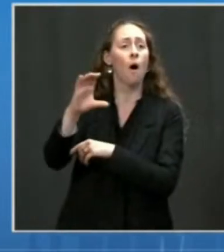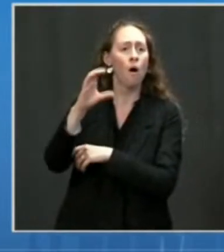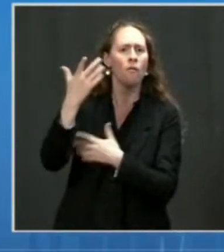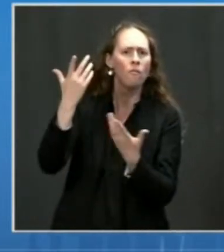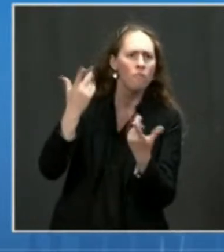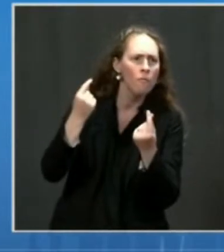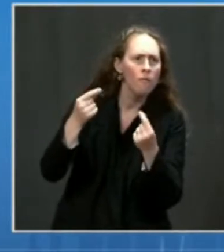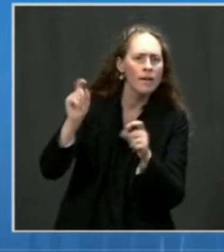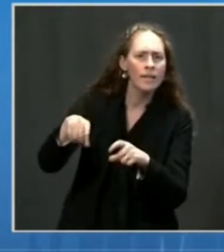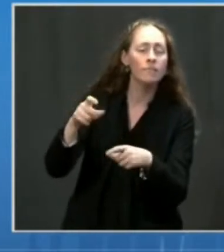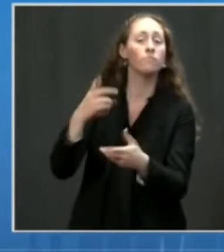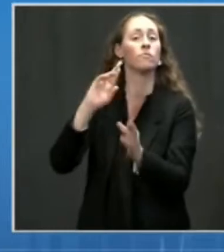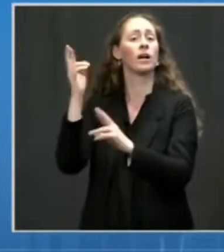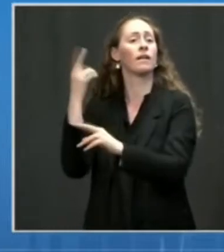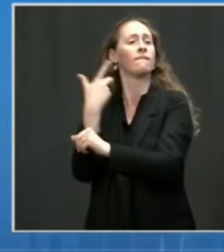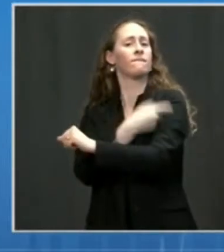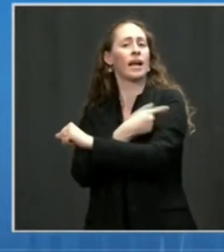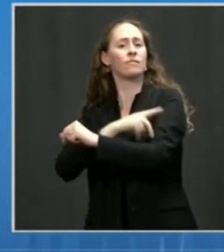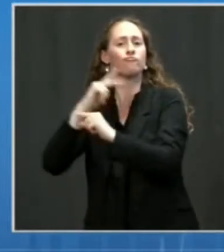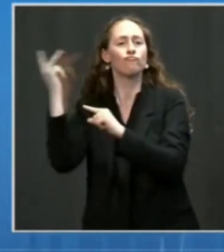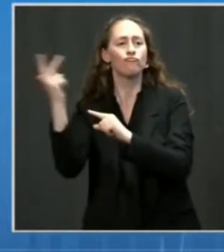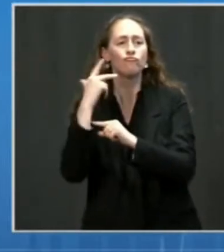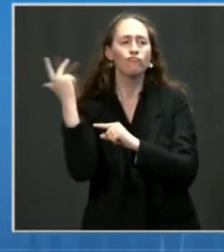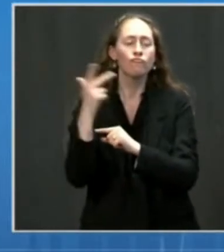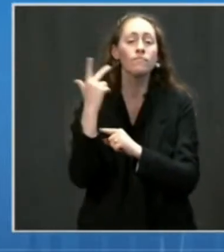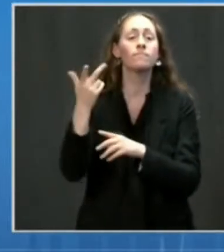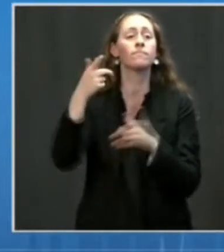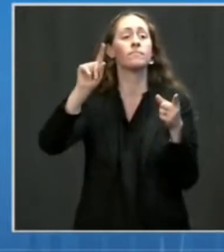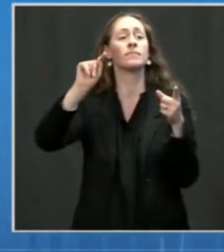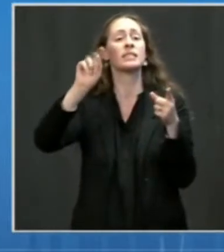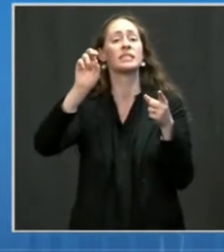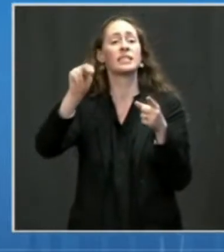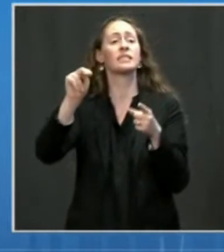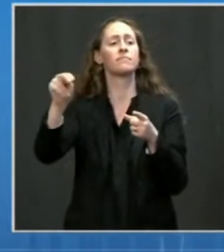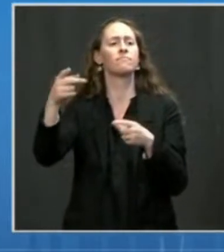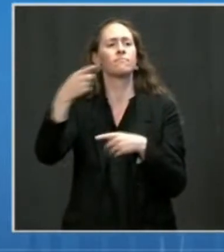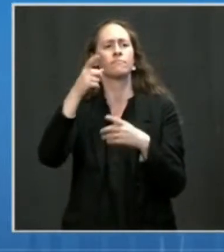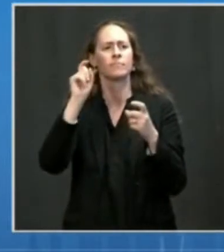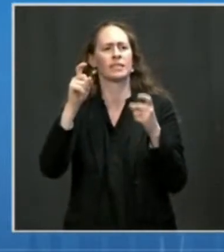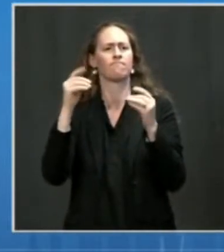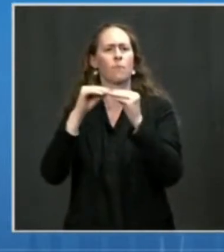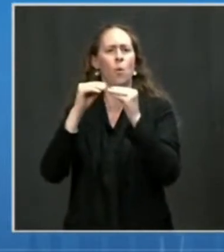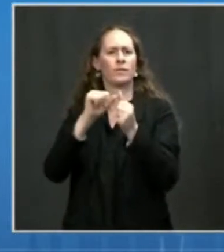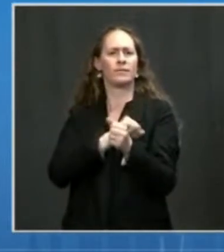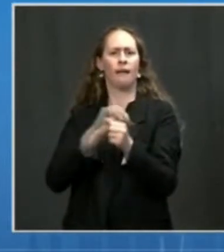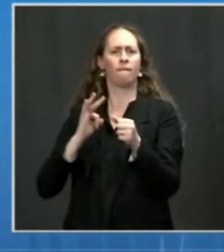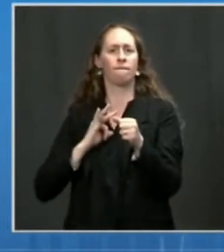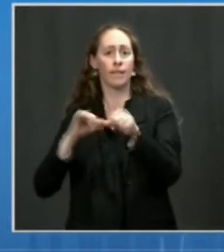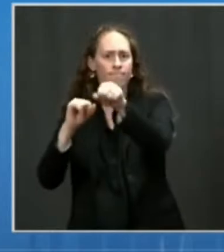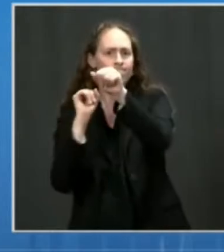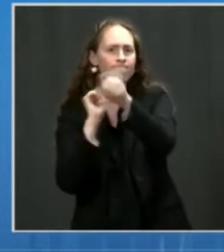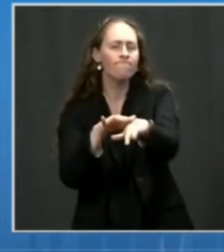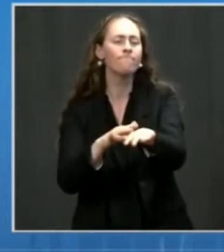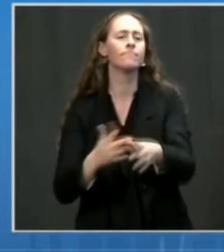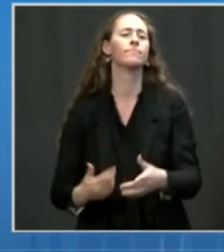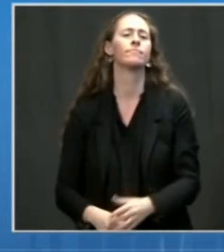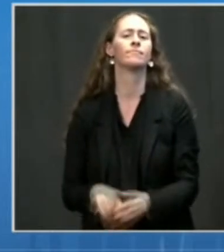HOSPITAL NEEDS. WE ARE WORKING WITH STATES LIKE NORTH CAROLINA WITH MOBILE VACCINATION CLINICS, IN